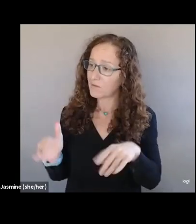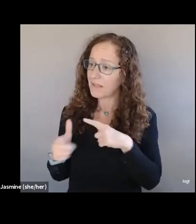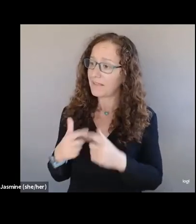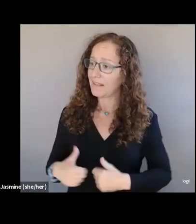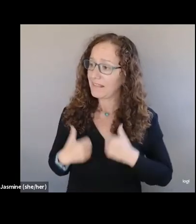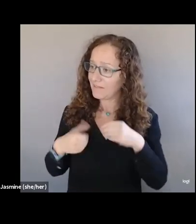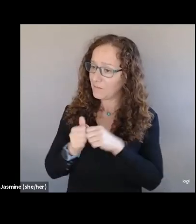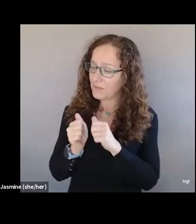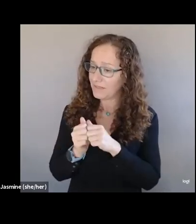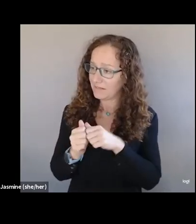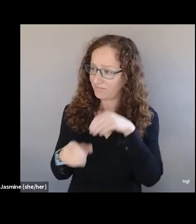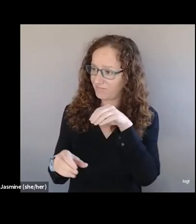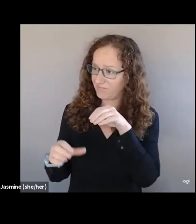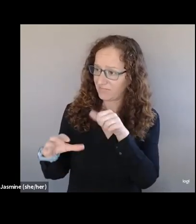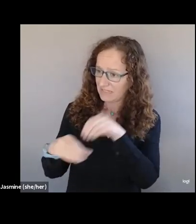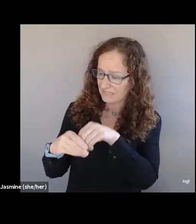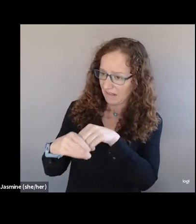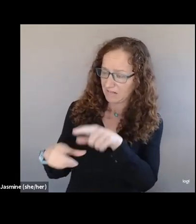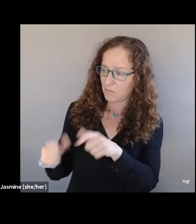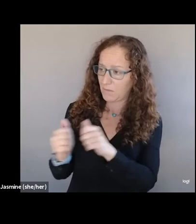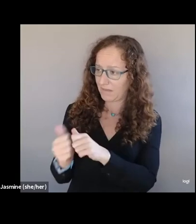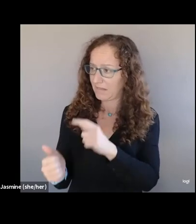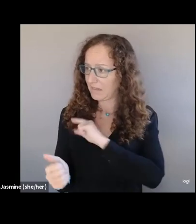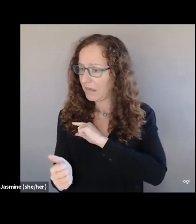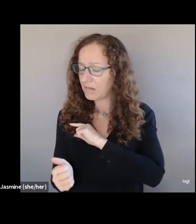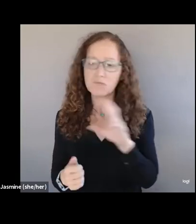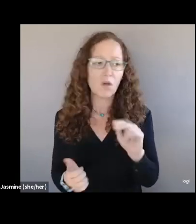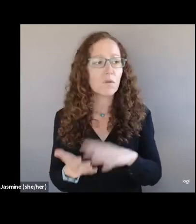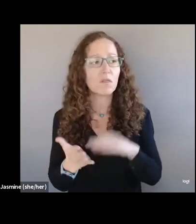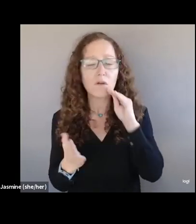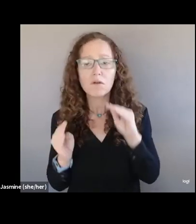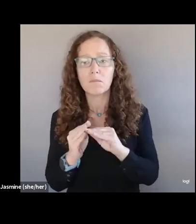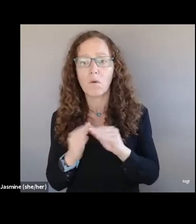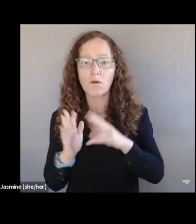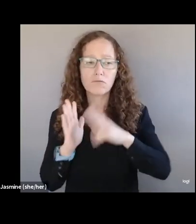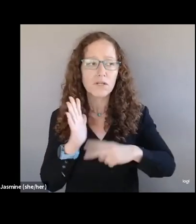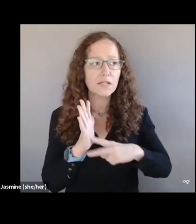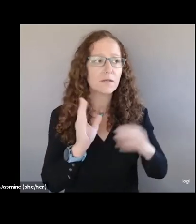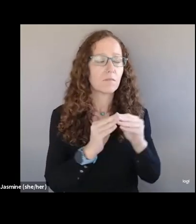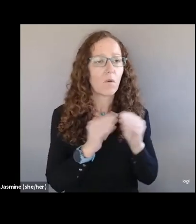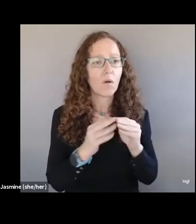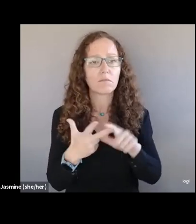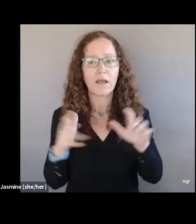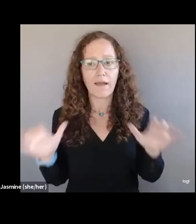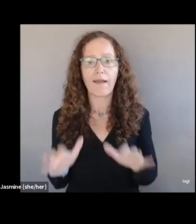more with others, and act from knowledge and humility, and answerability.